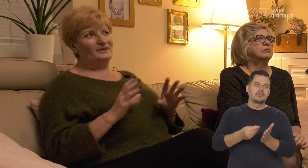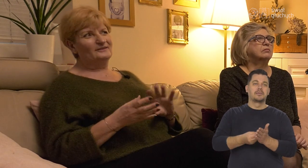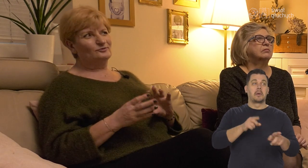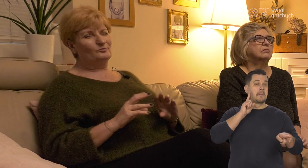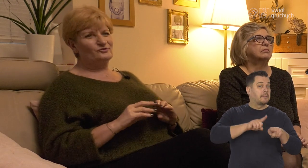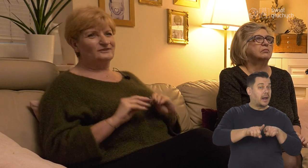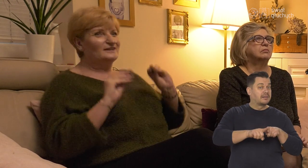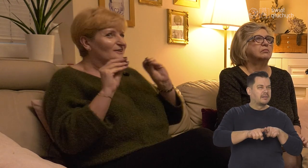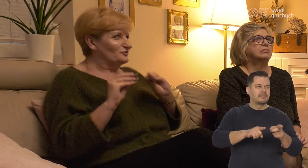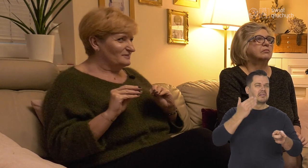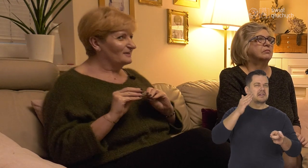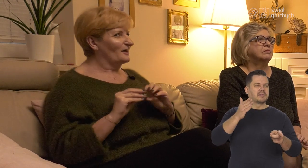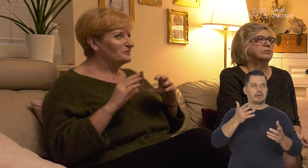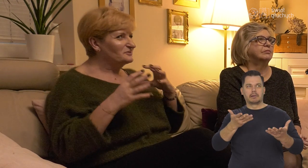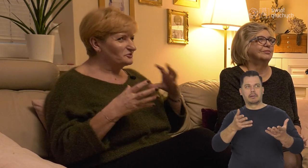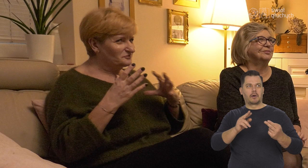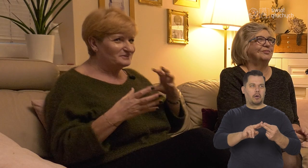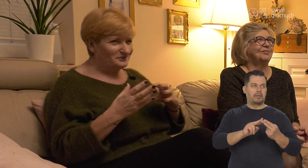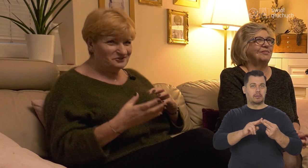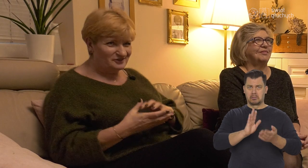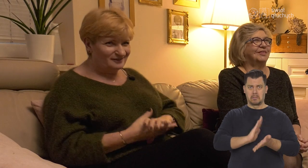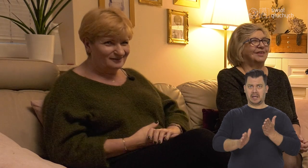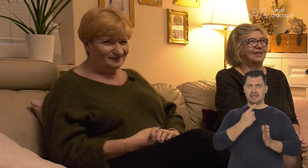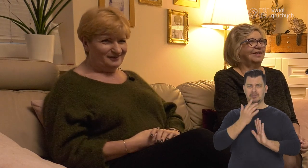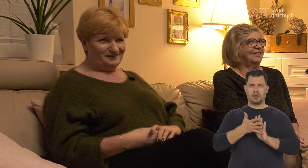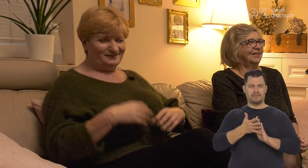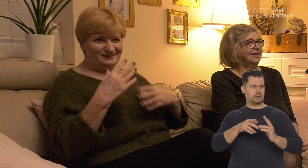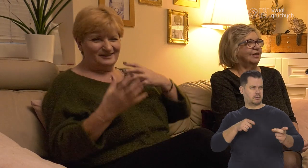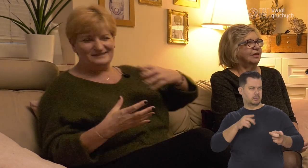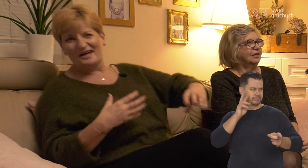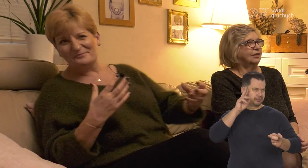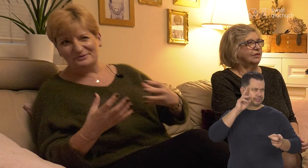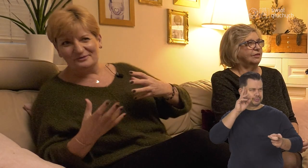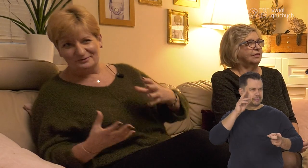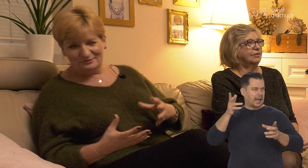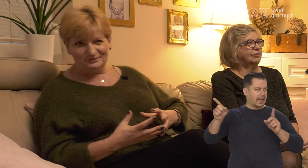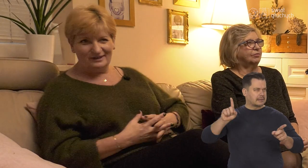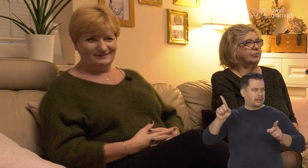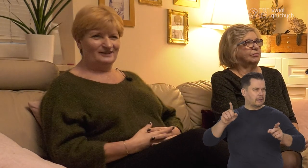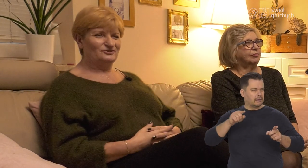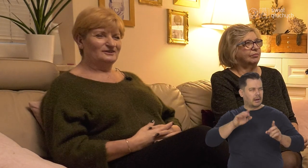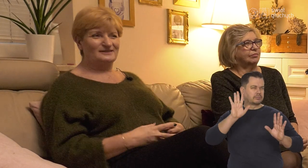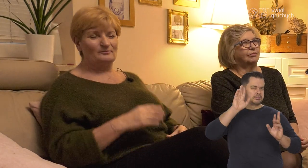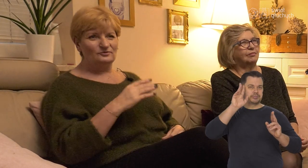E.g. my brother, then you can even not know the language, and you are able to get along with gestures.